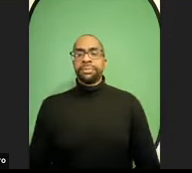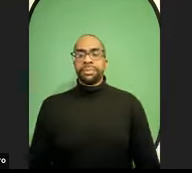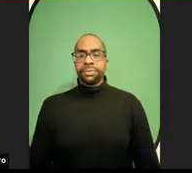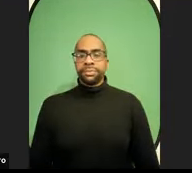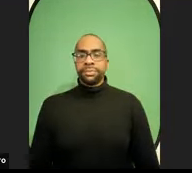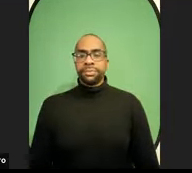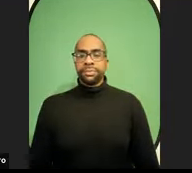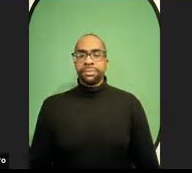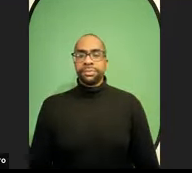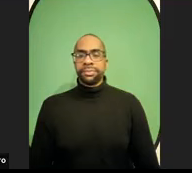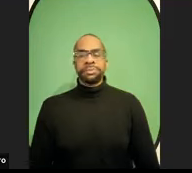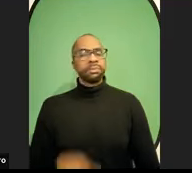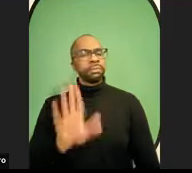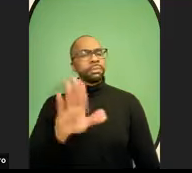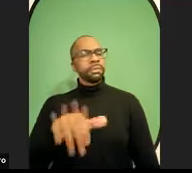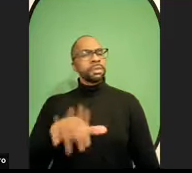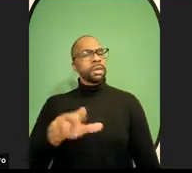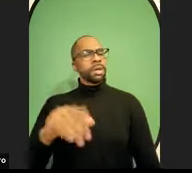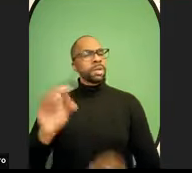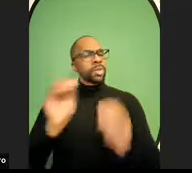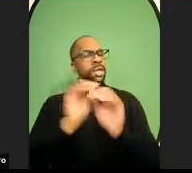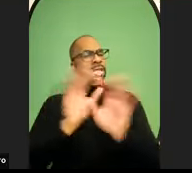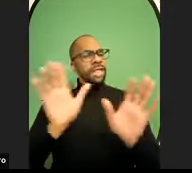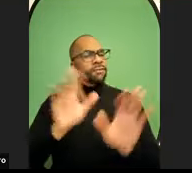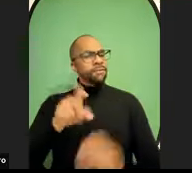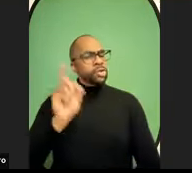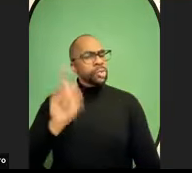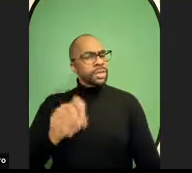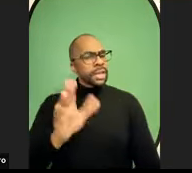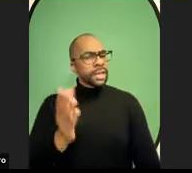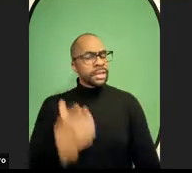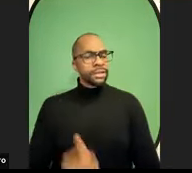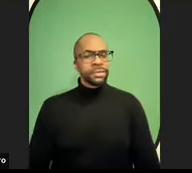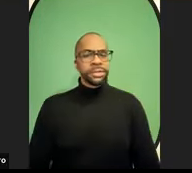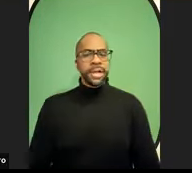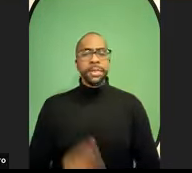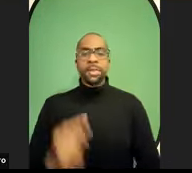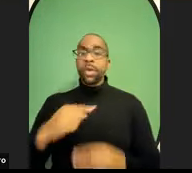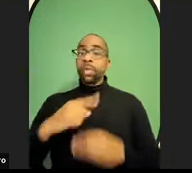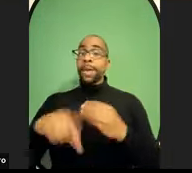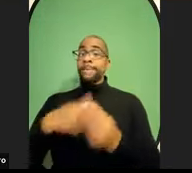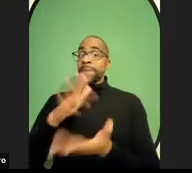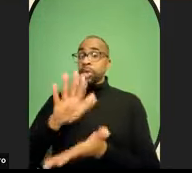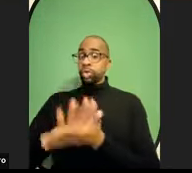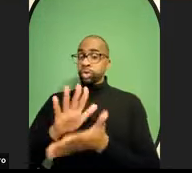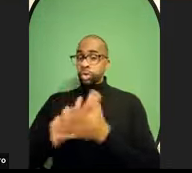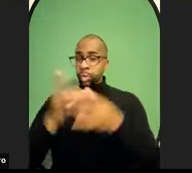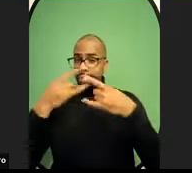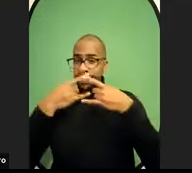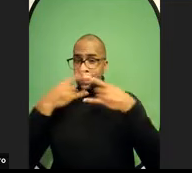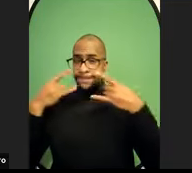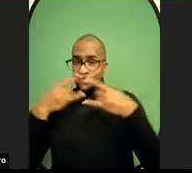is a fully different system. There's a clarification on There's a clarification on this question that was asked earlier about this.